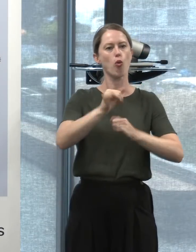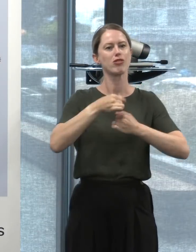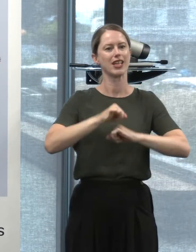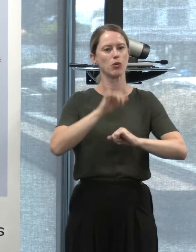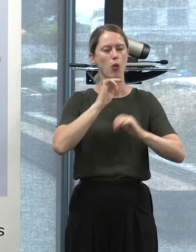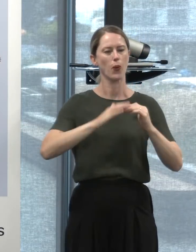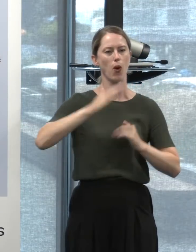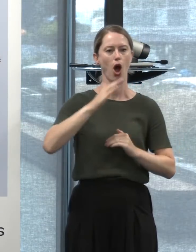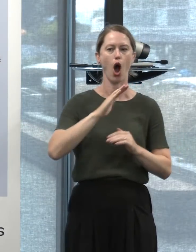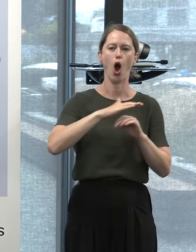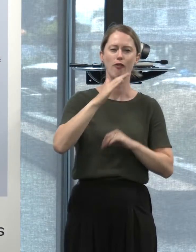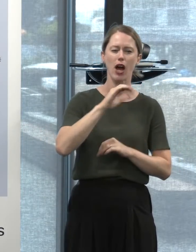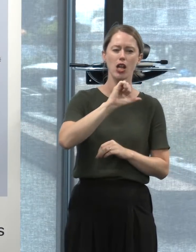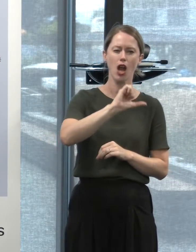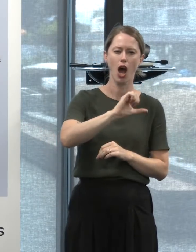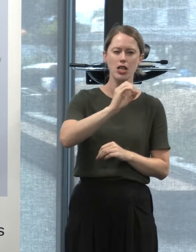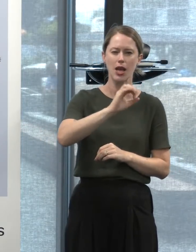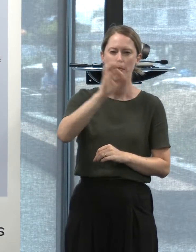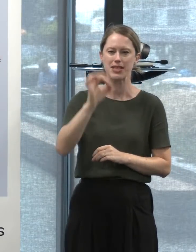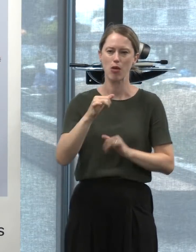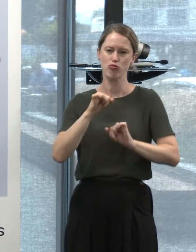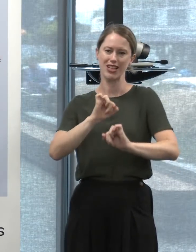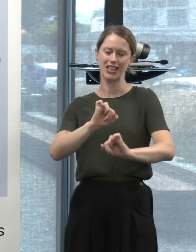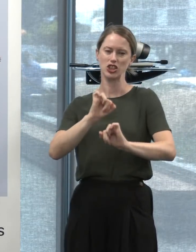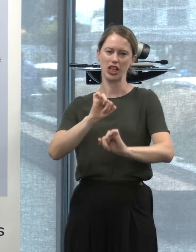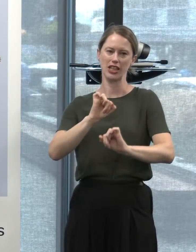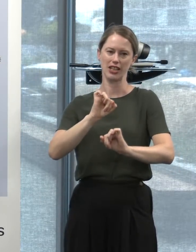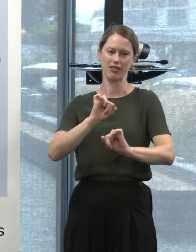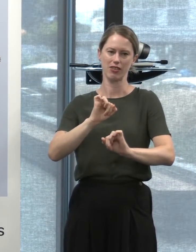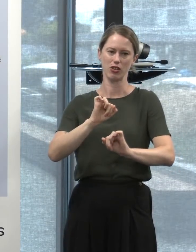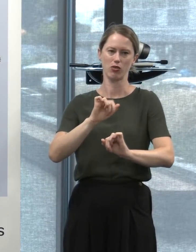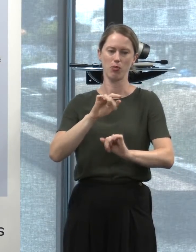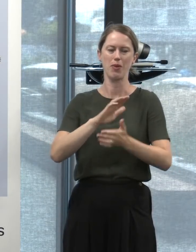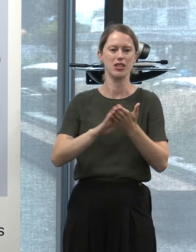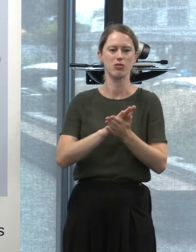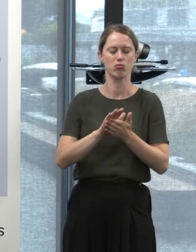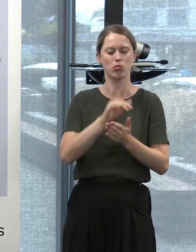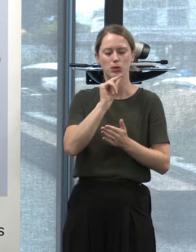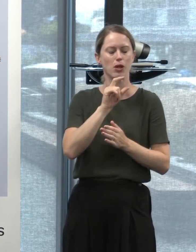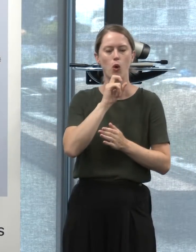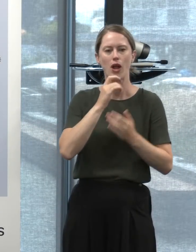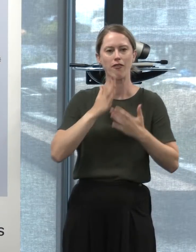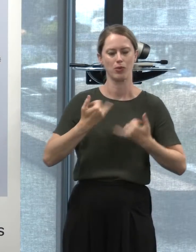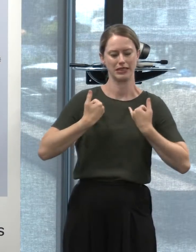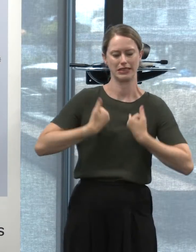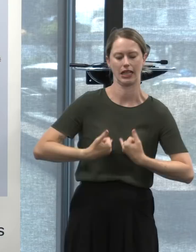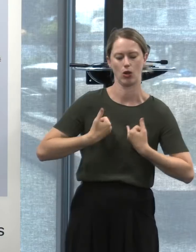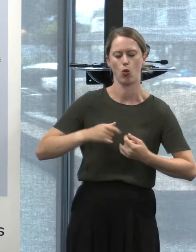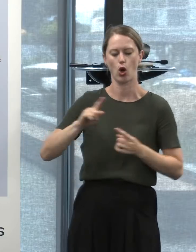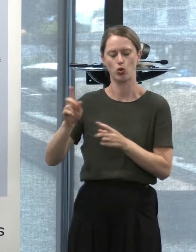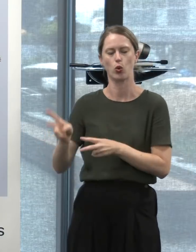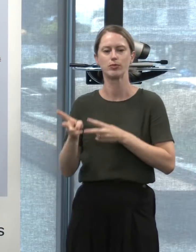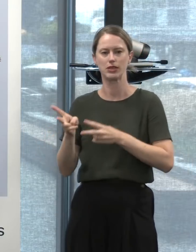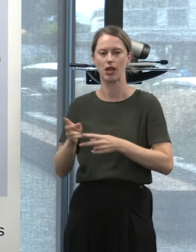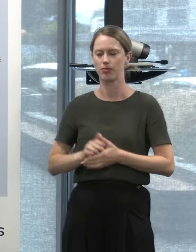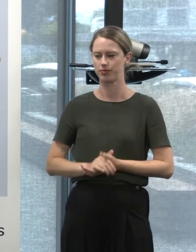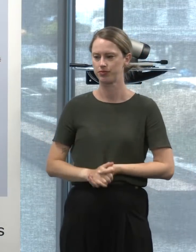up to similar levels to what it was for Delta with the two doses.